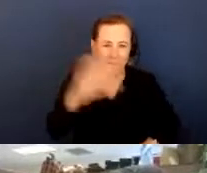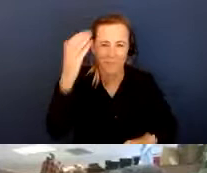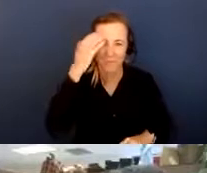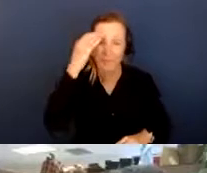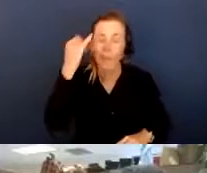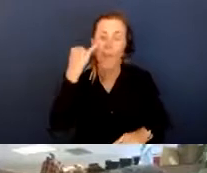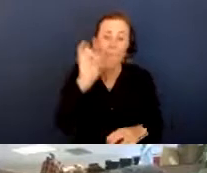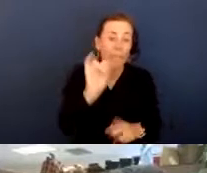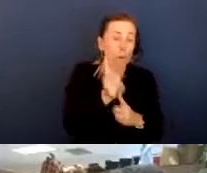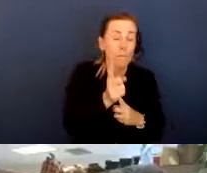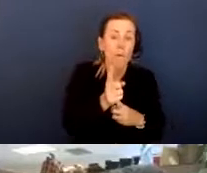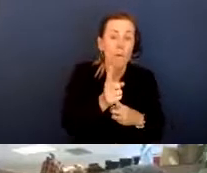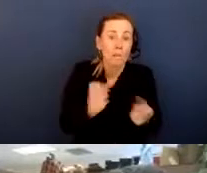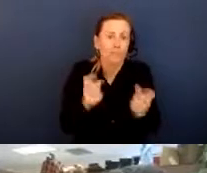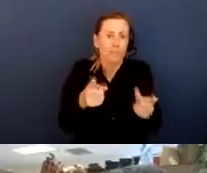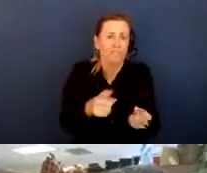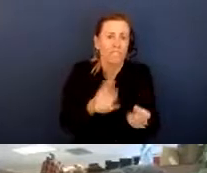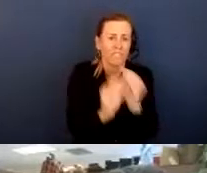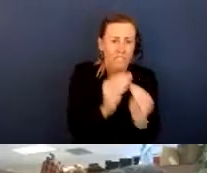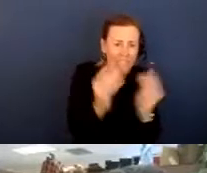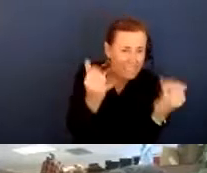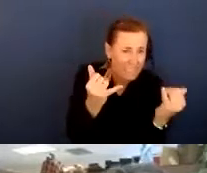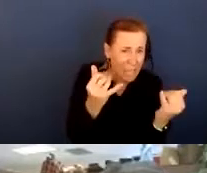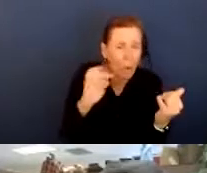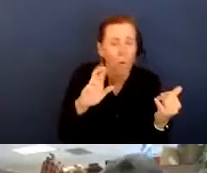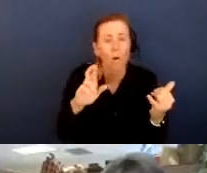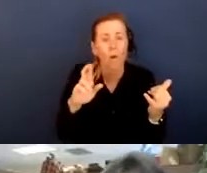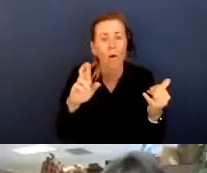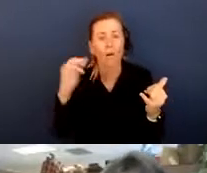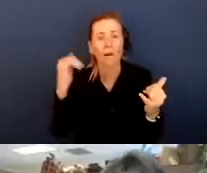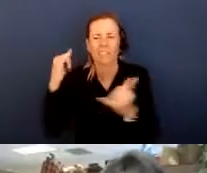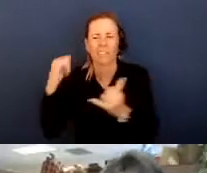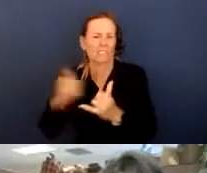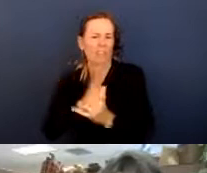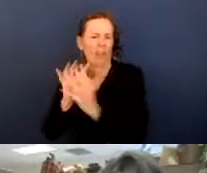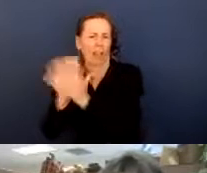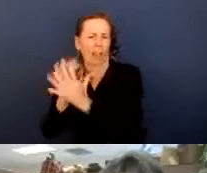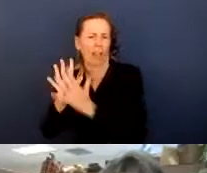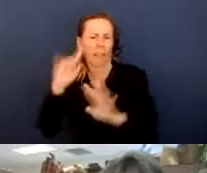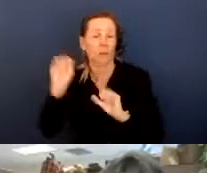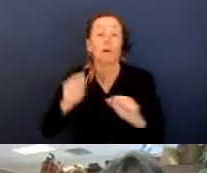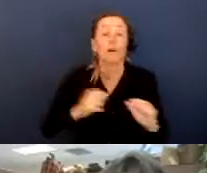Ya know, if there is any maintenance that needs immediate attention, I would fix the issues or--